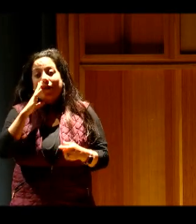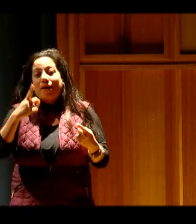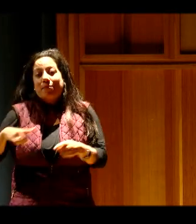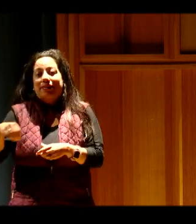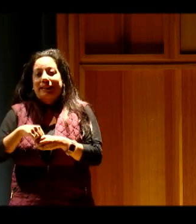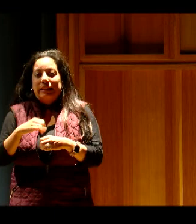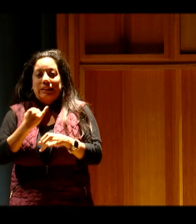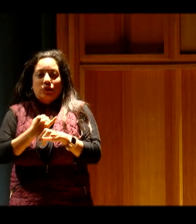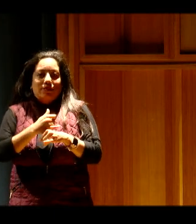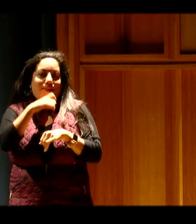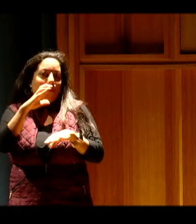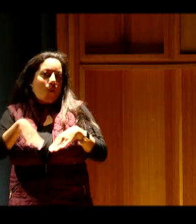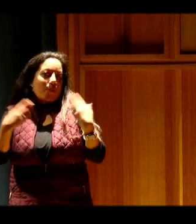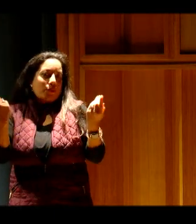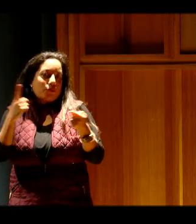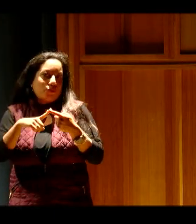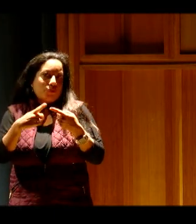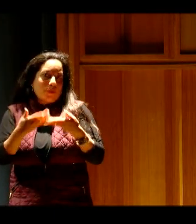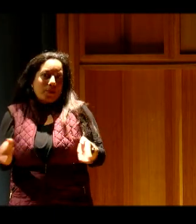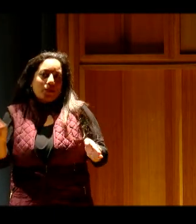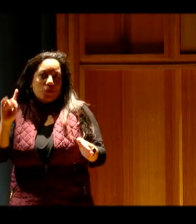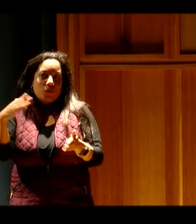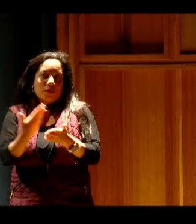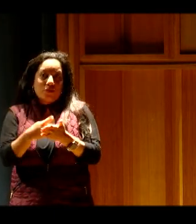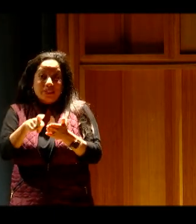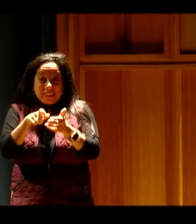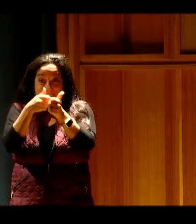that won't be open to the public at the moment you arrived and so you need to follow those instructions.